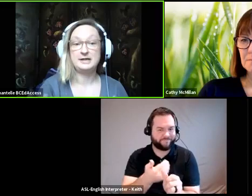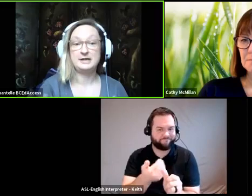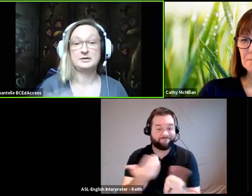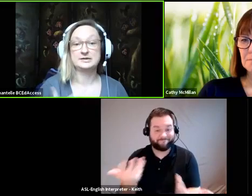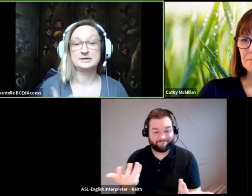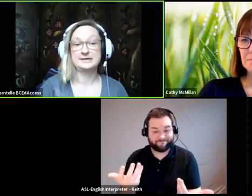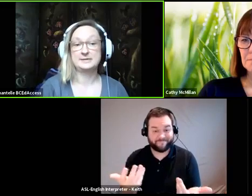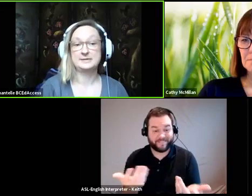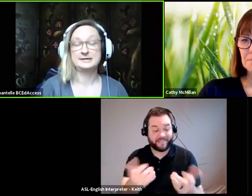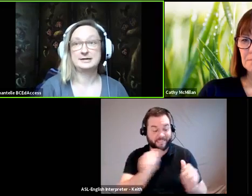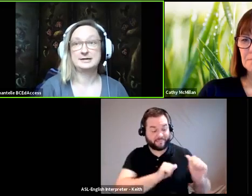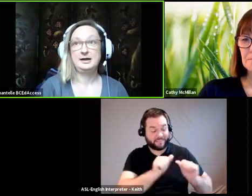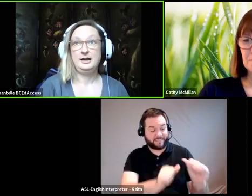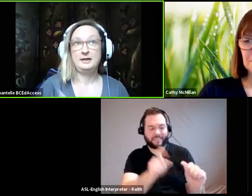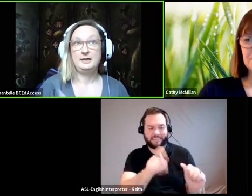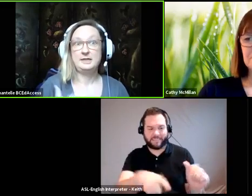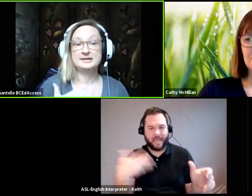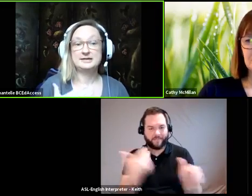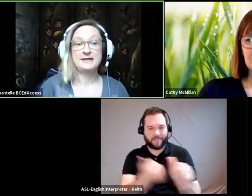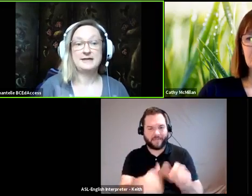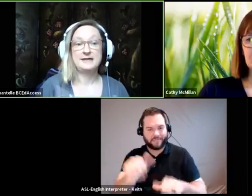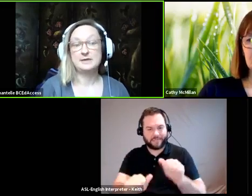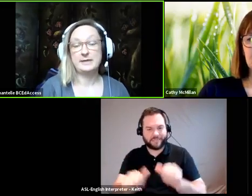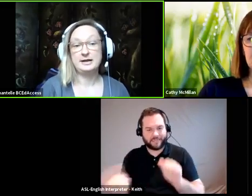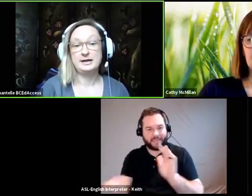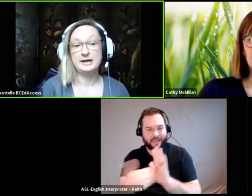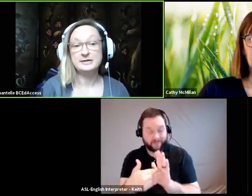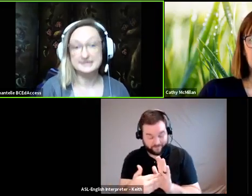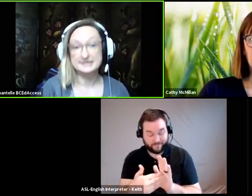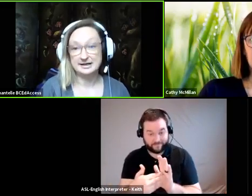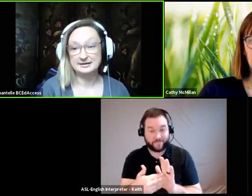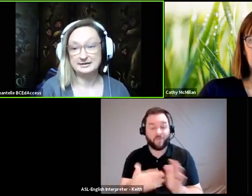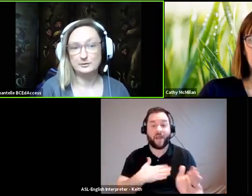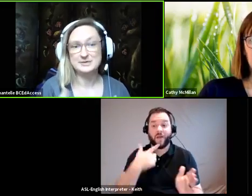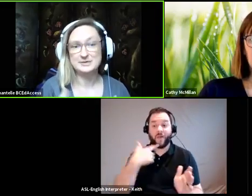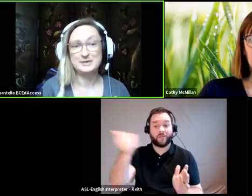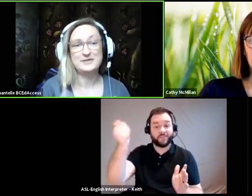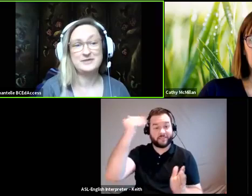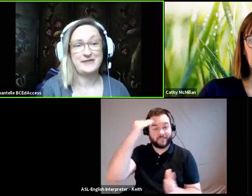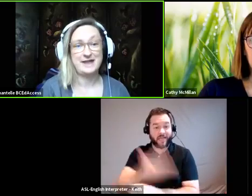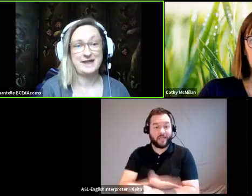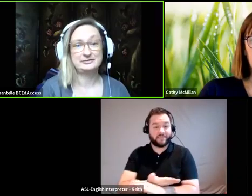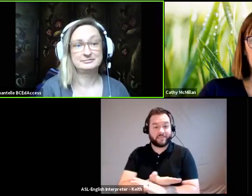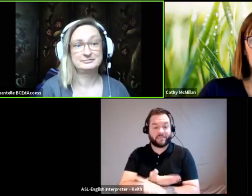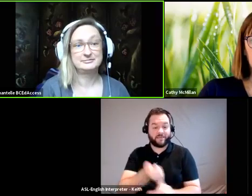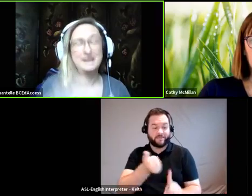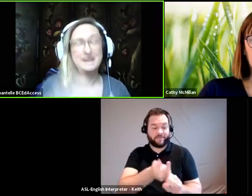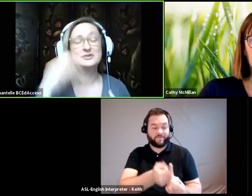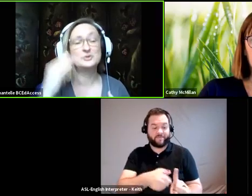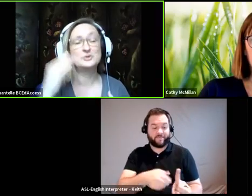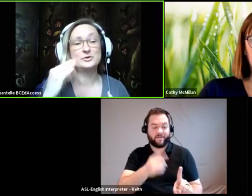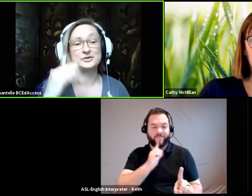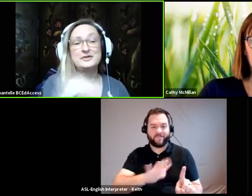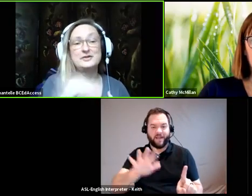ups up the last one that my. eldest eldest did, was when he